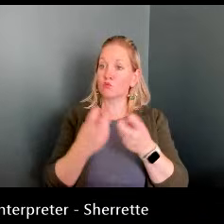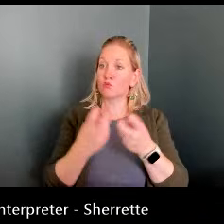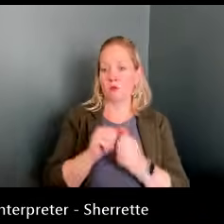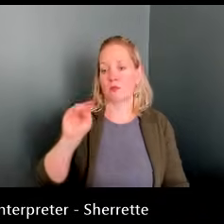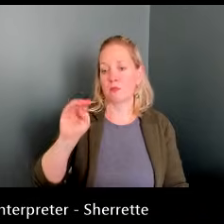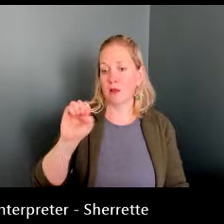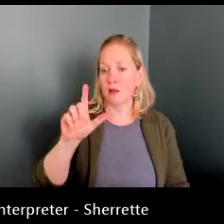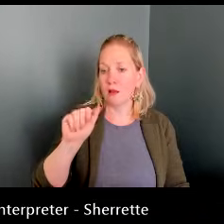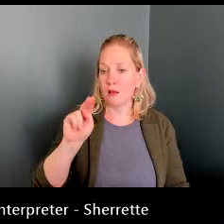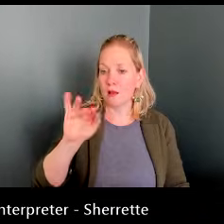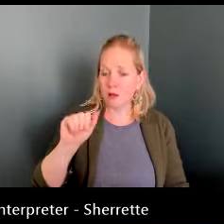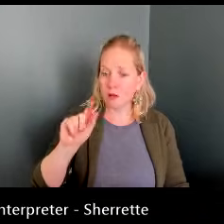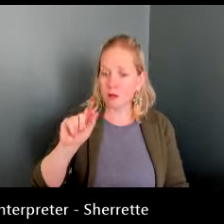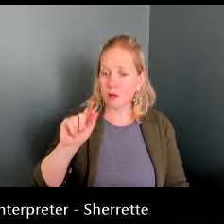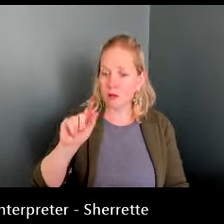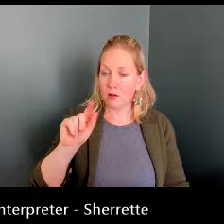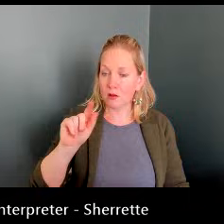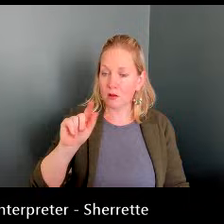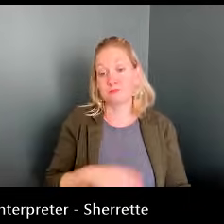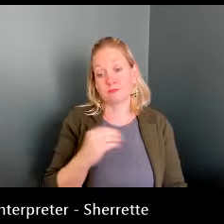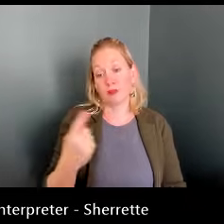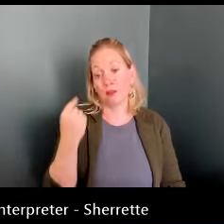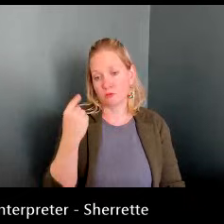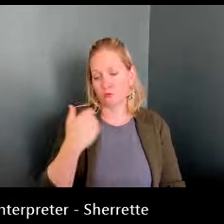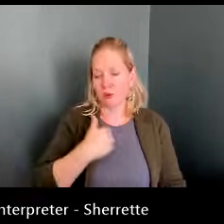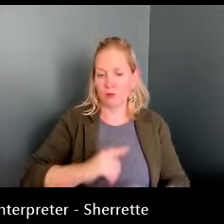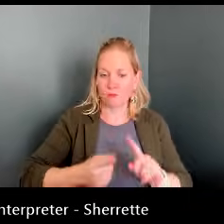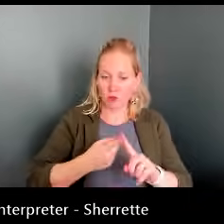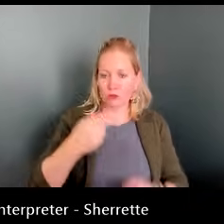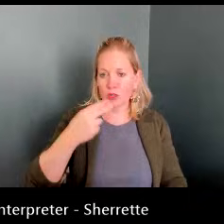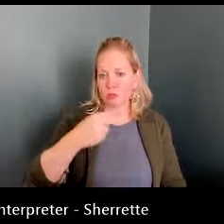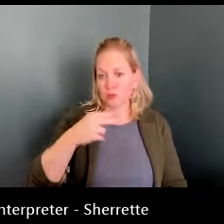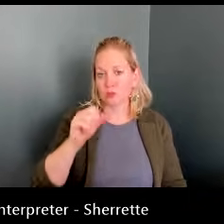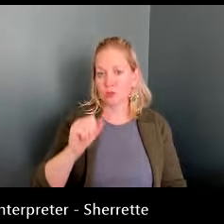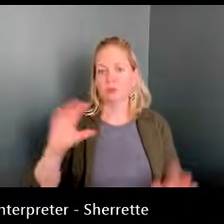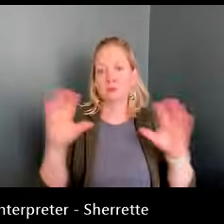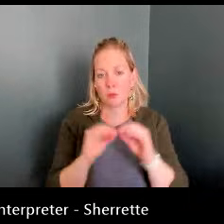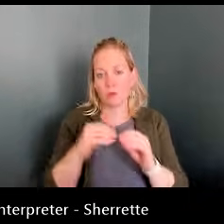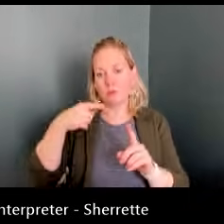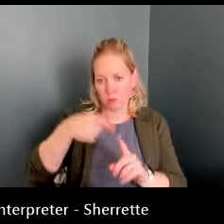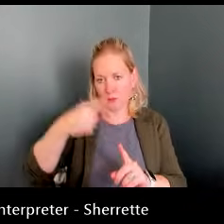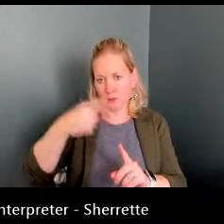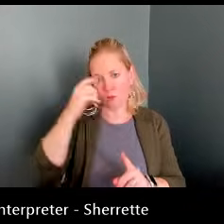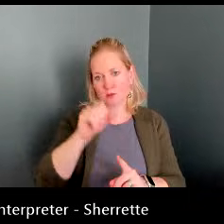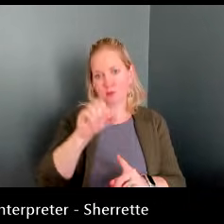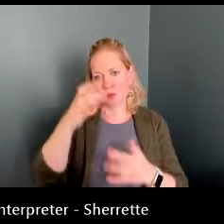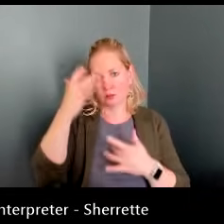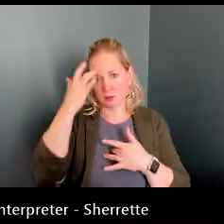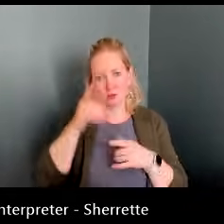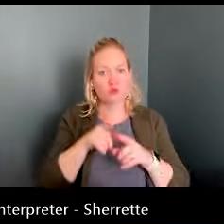And last year we had the very first HHS summit for sickle cell disease during Awareness Month.